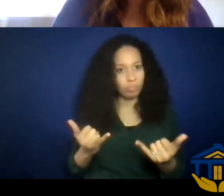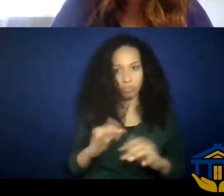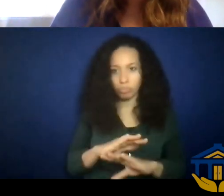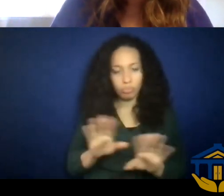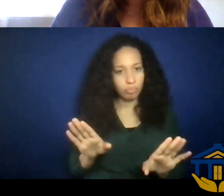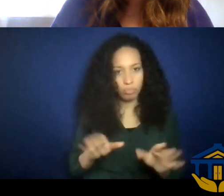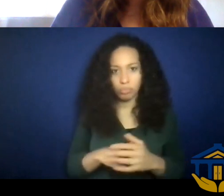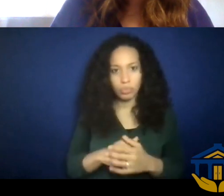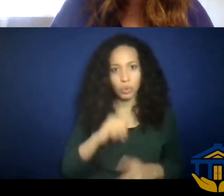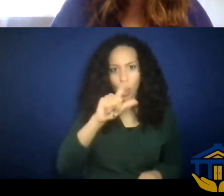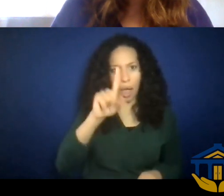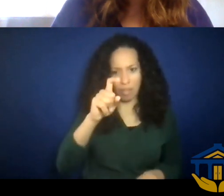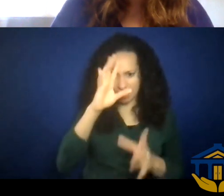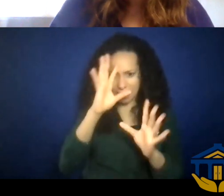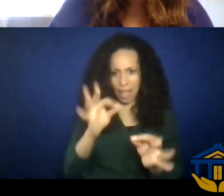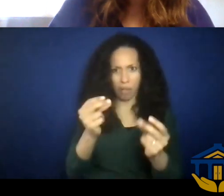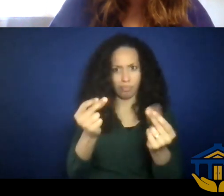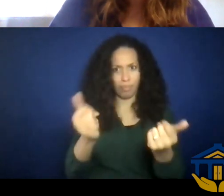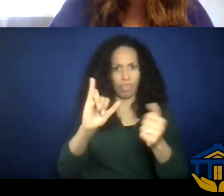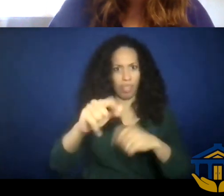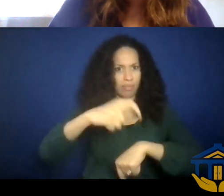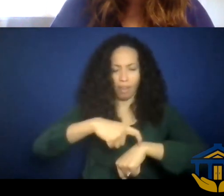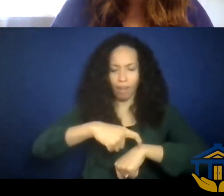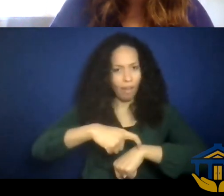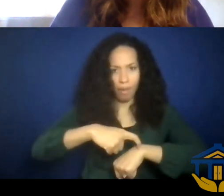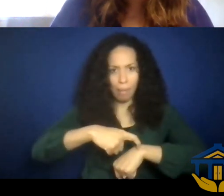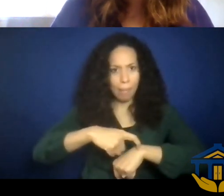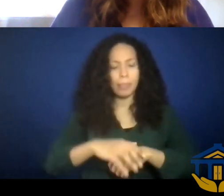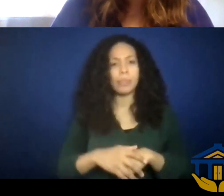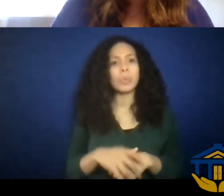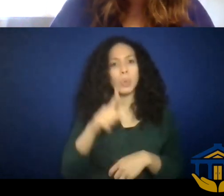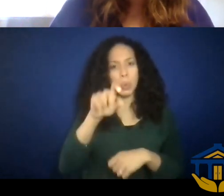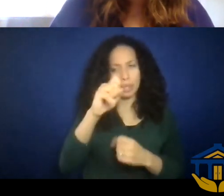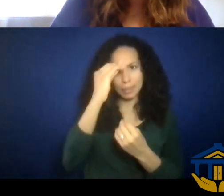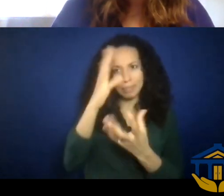table. That's something you can say - “I need some time to think about that” and if there's